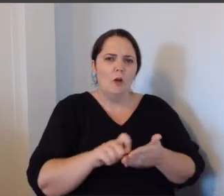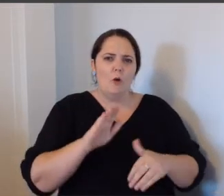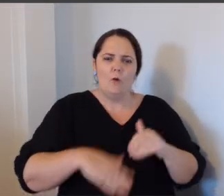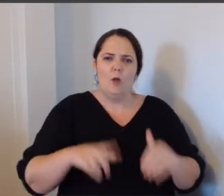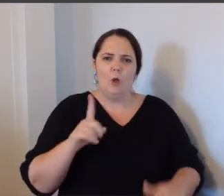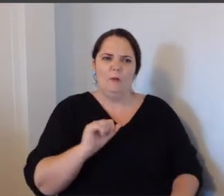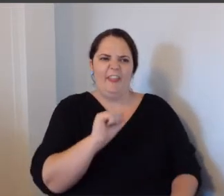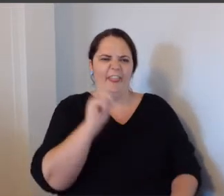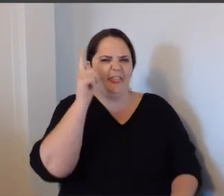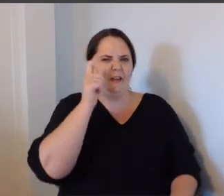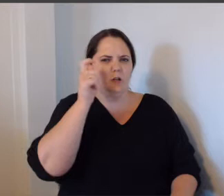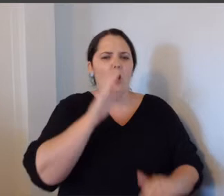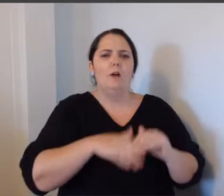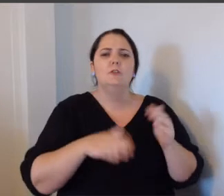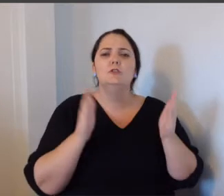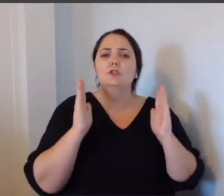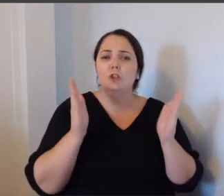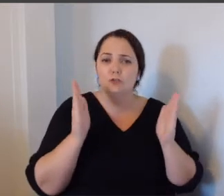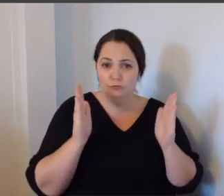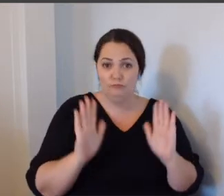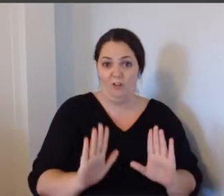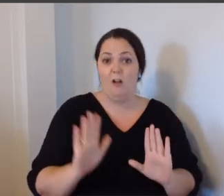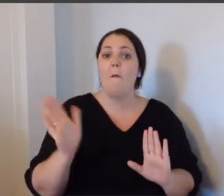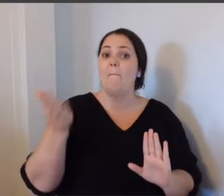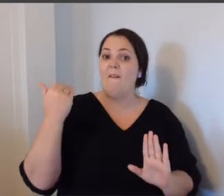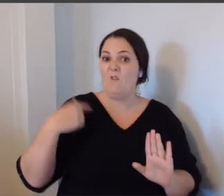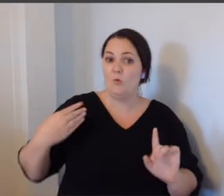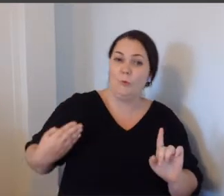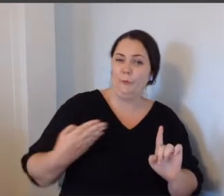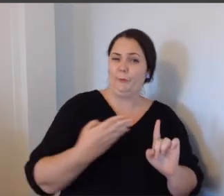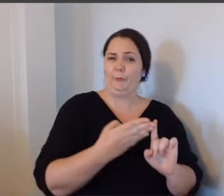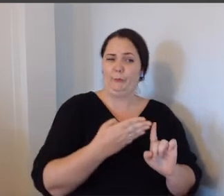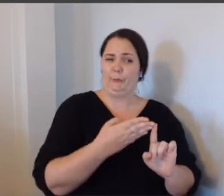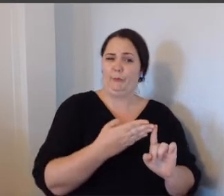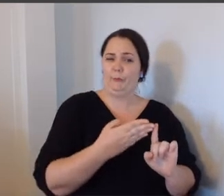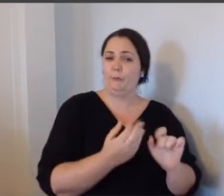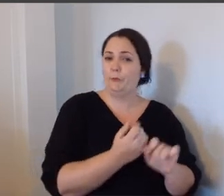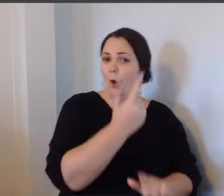still incredibly important, man was beginning to replace God at the center of the world.